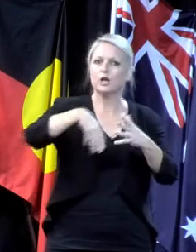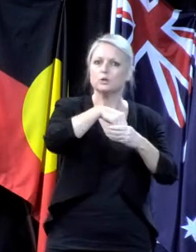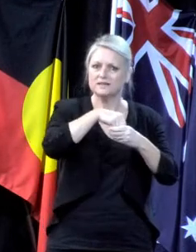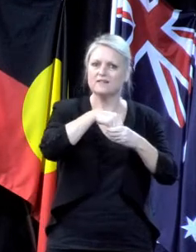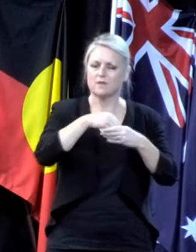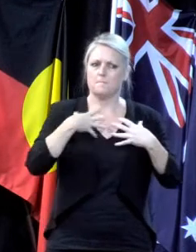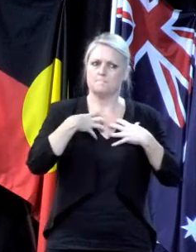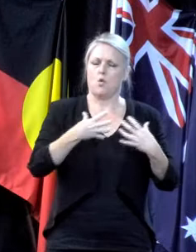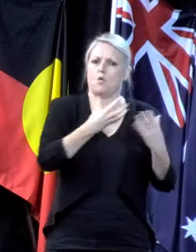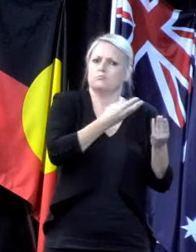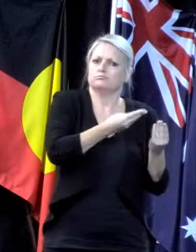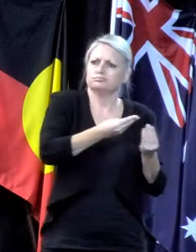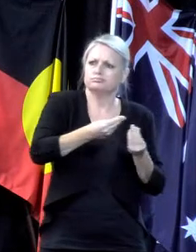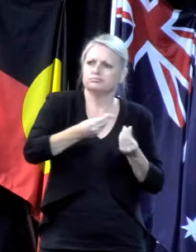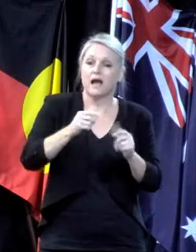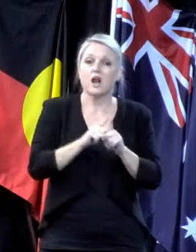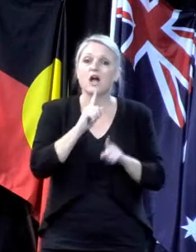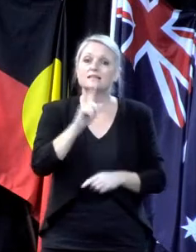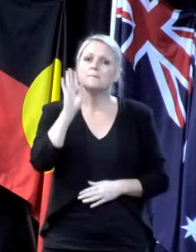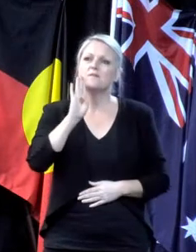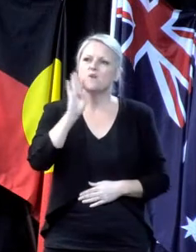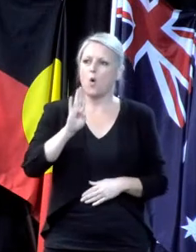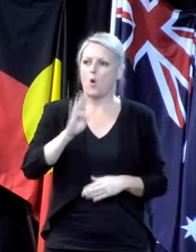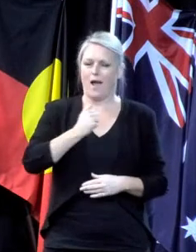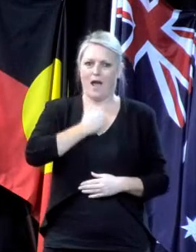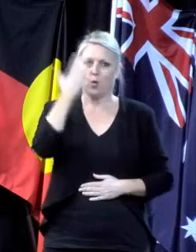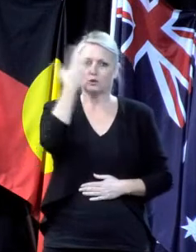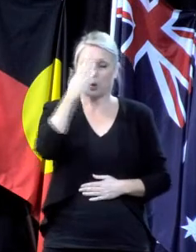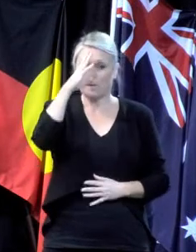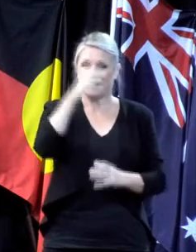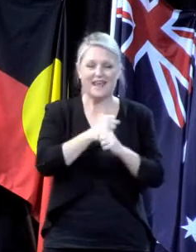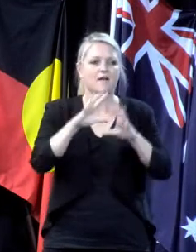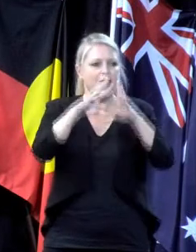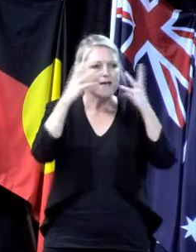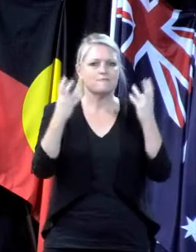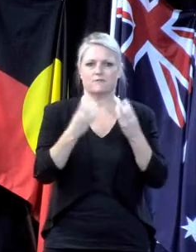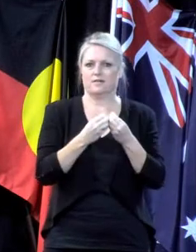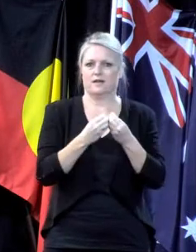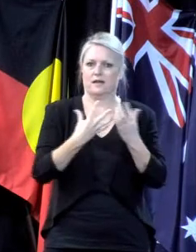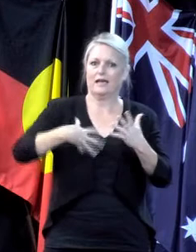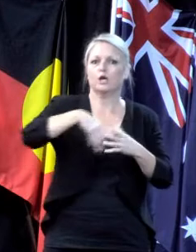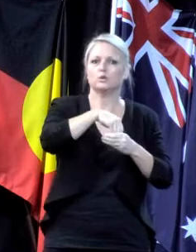at our school is about everything that we do. So, ultimately, the answer to most of the questions around the work